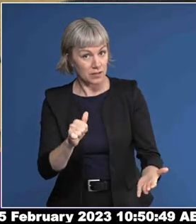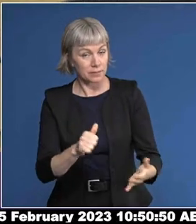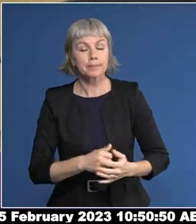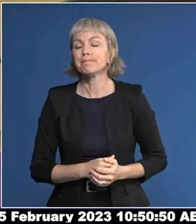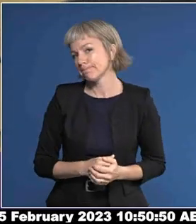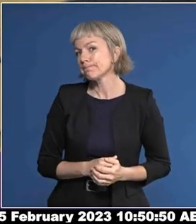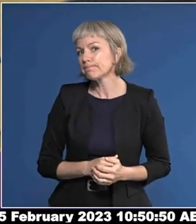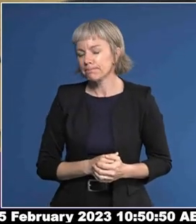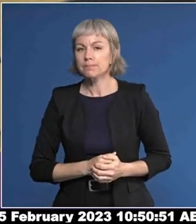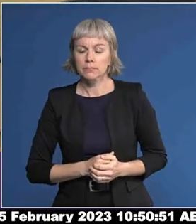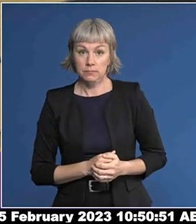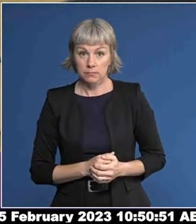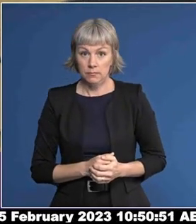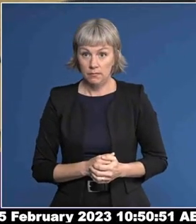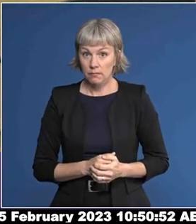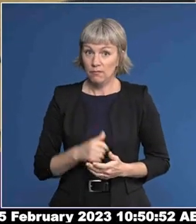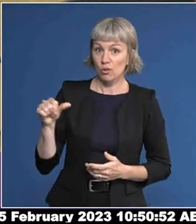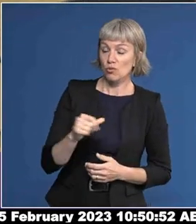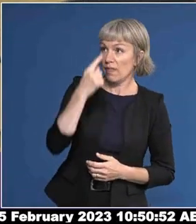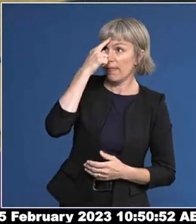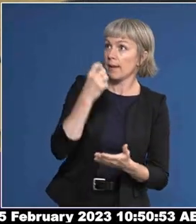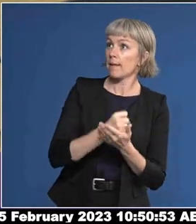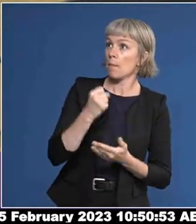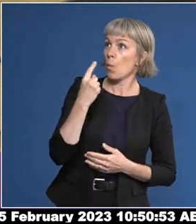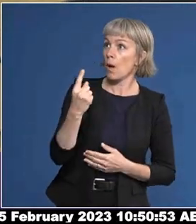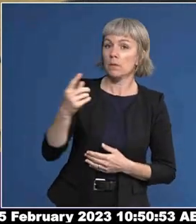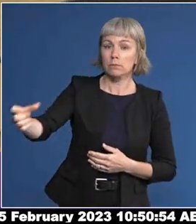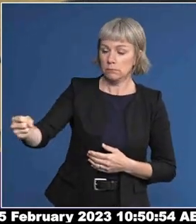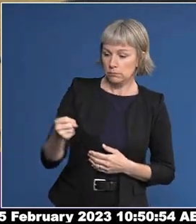service providers in thinking about training, that it be very much part of